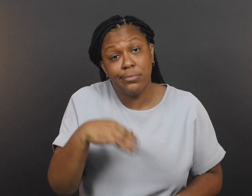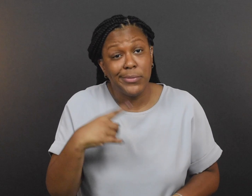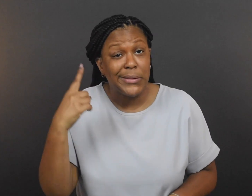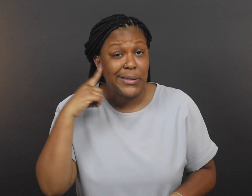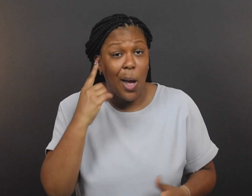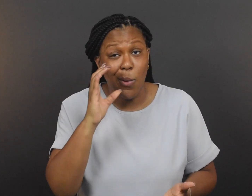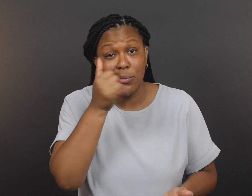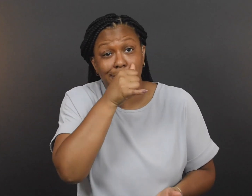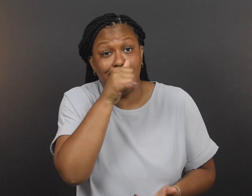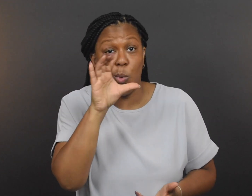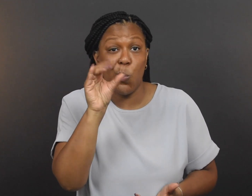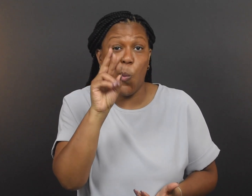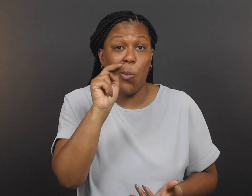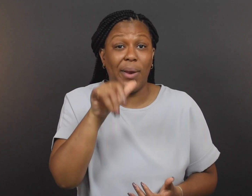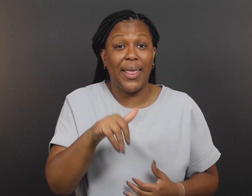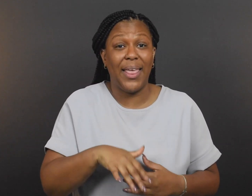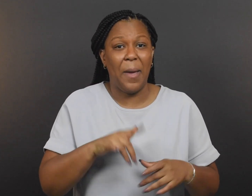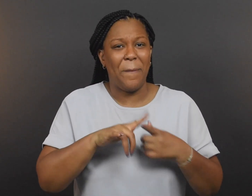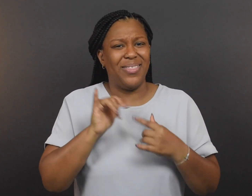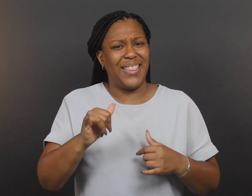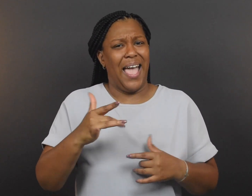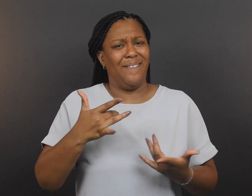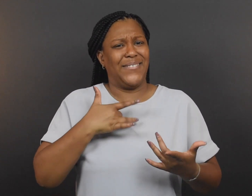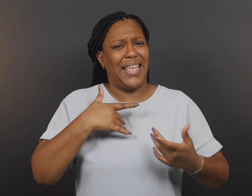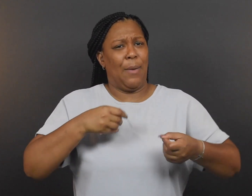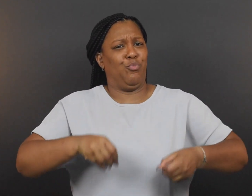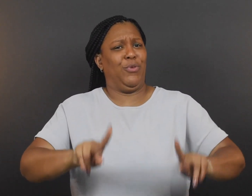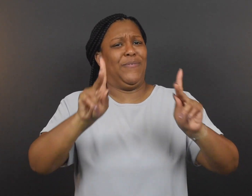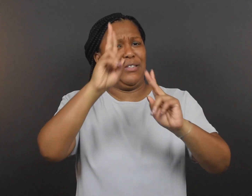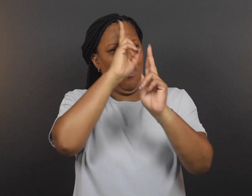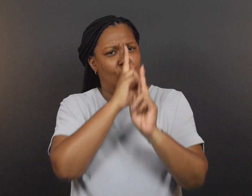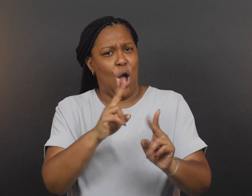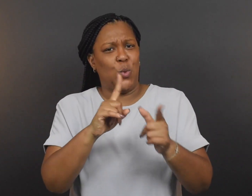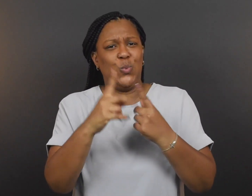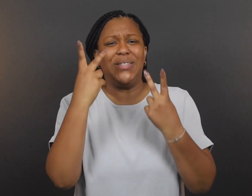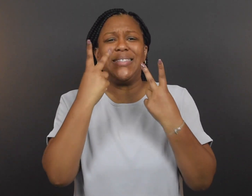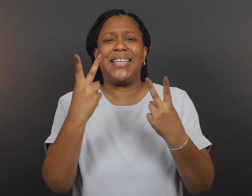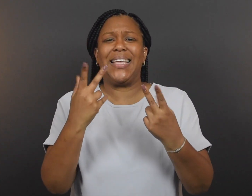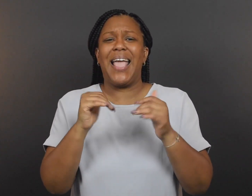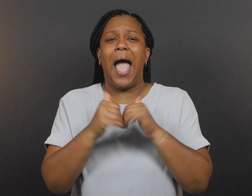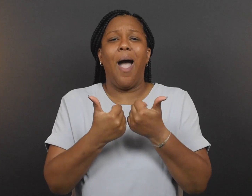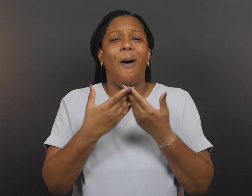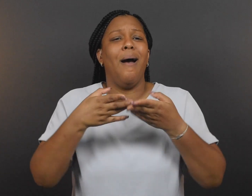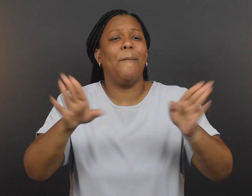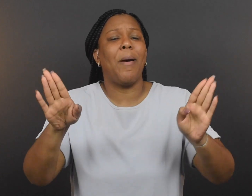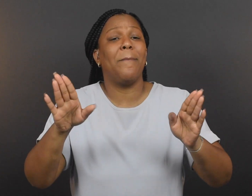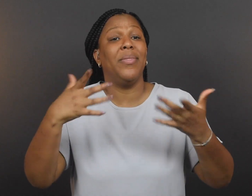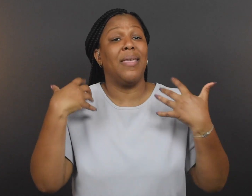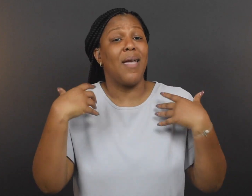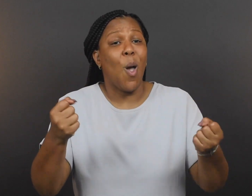“It sounds corny, but it’s a privilege and honor to see up close how the public health